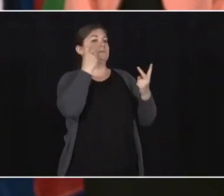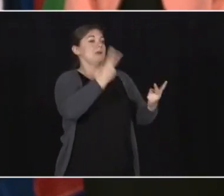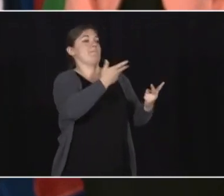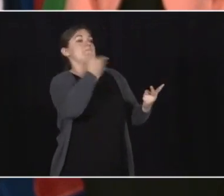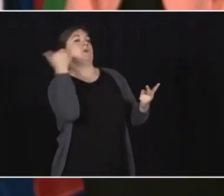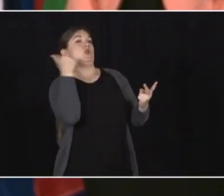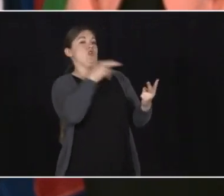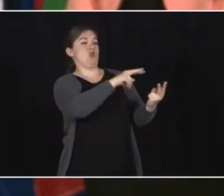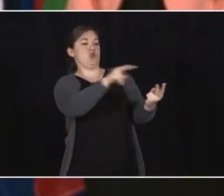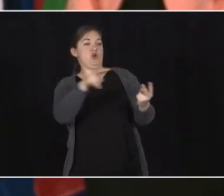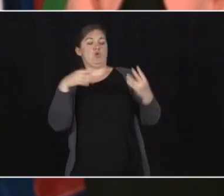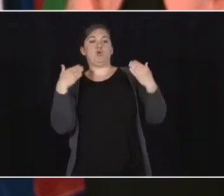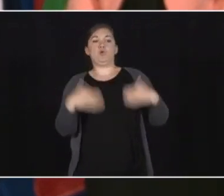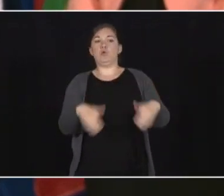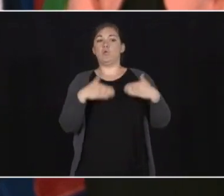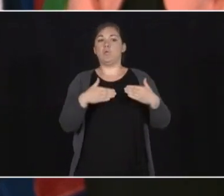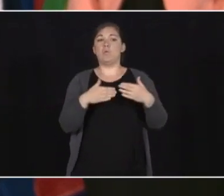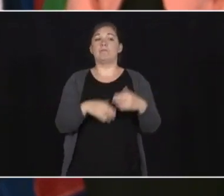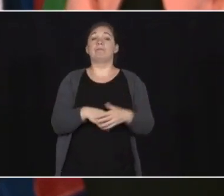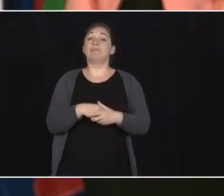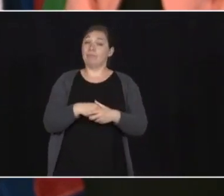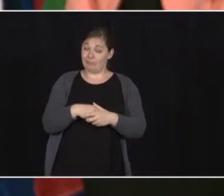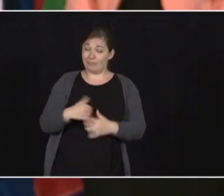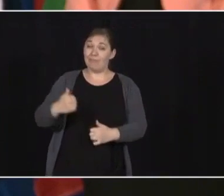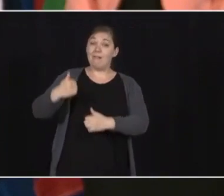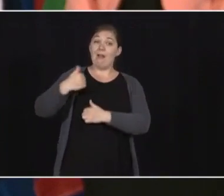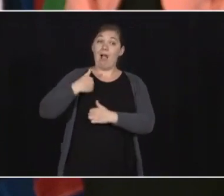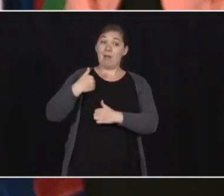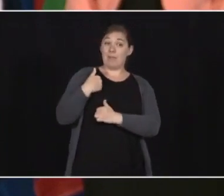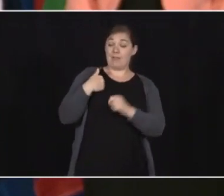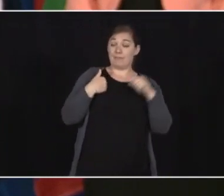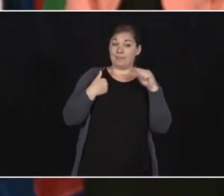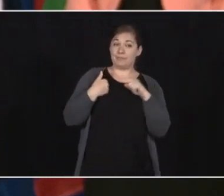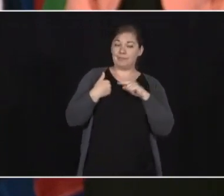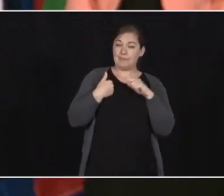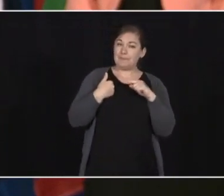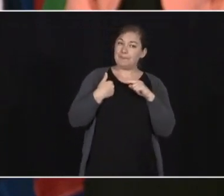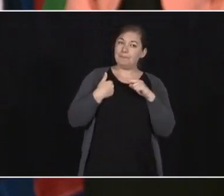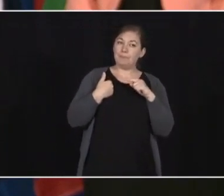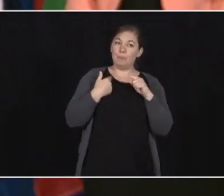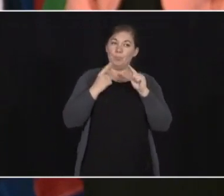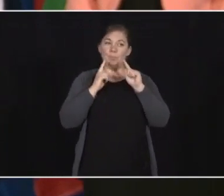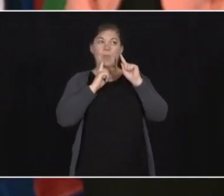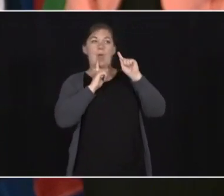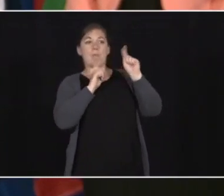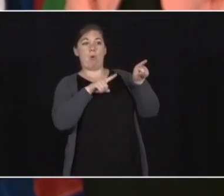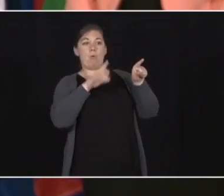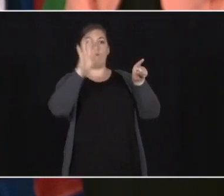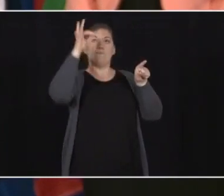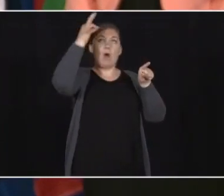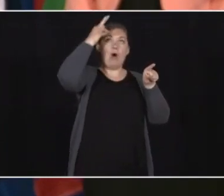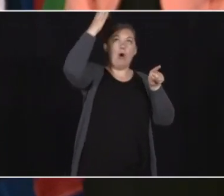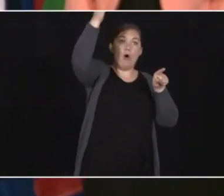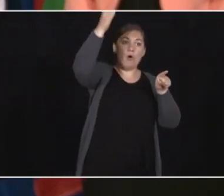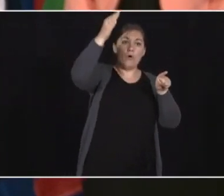system, by finding out around the clock every single day. Then, you also have the military that's accountable to the general and federal government.